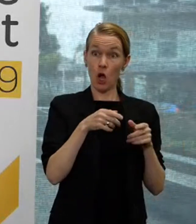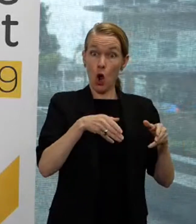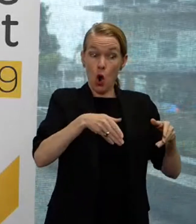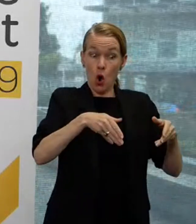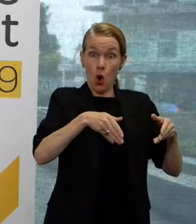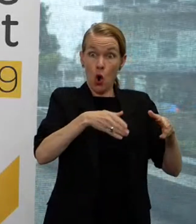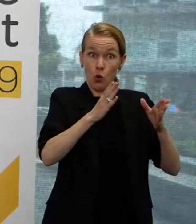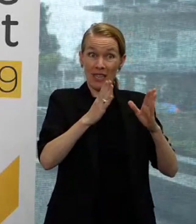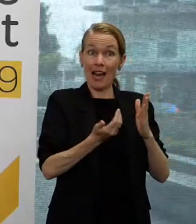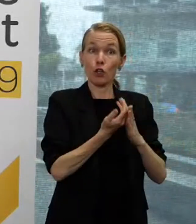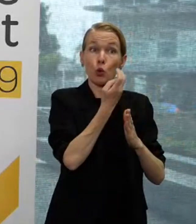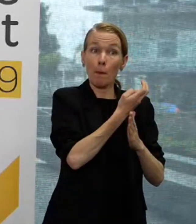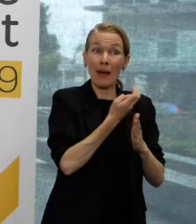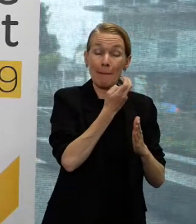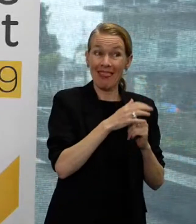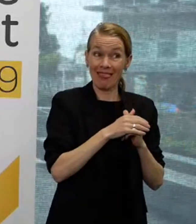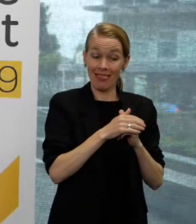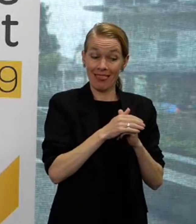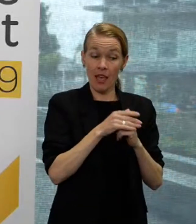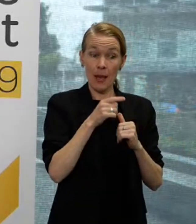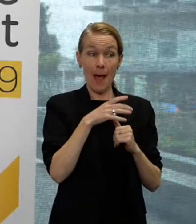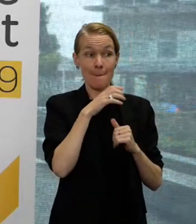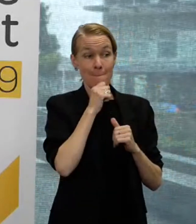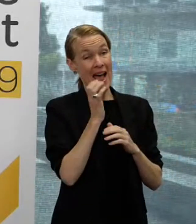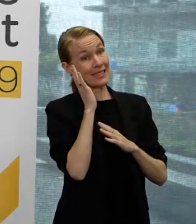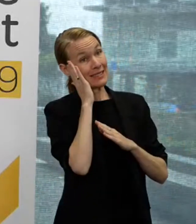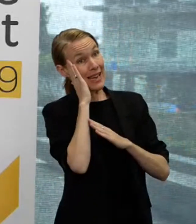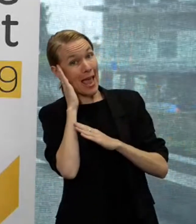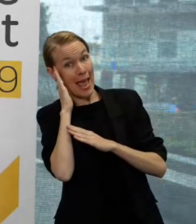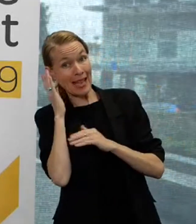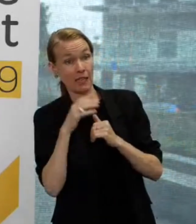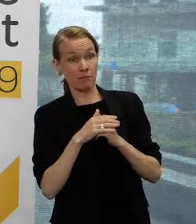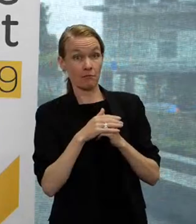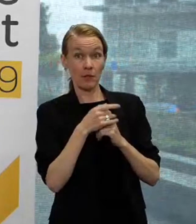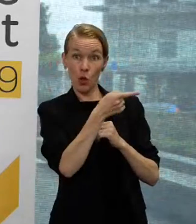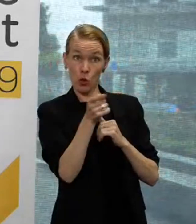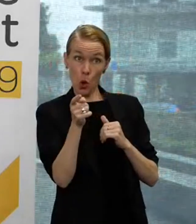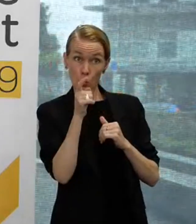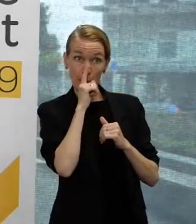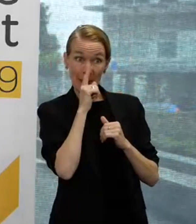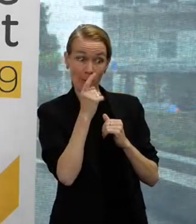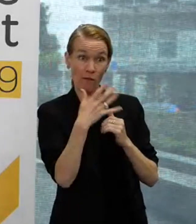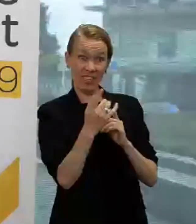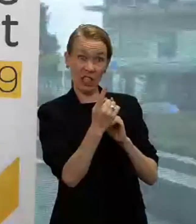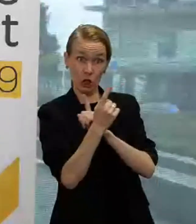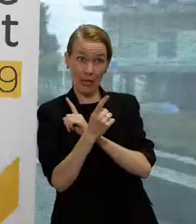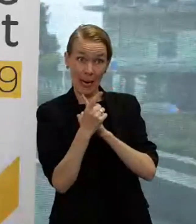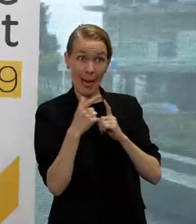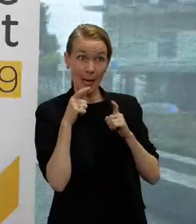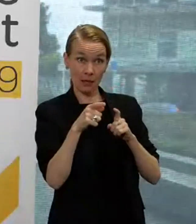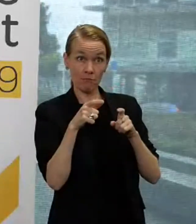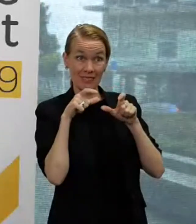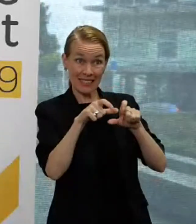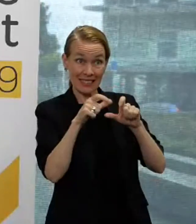The people with whom he had interaction, the check-in staff and so on, they are isolating and are being tested, yes.